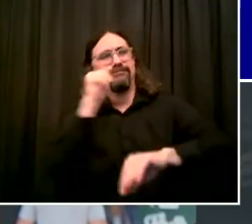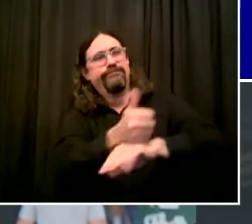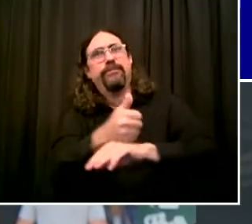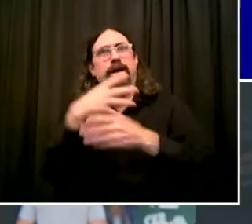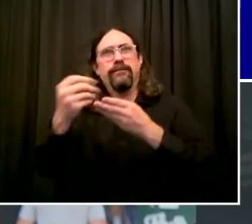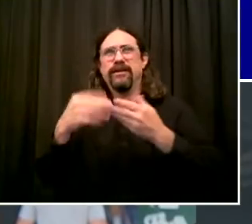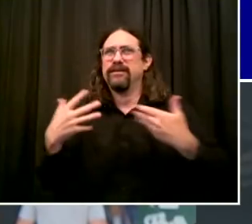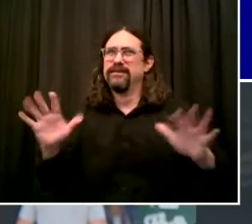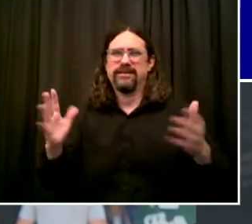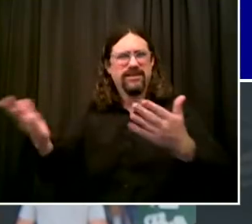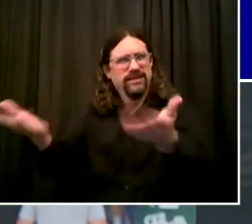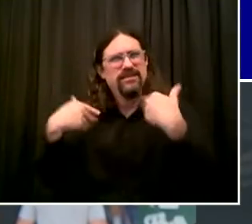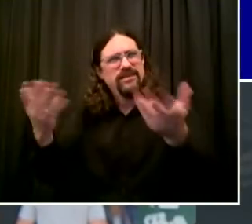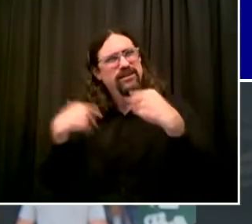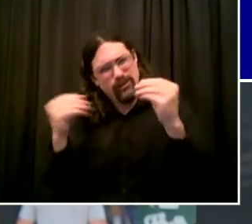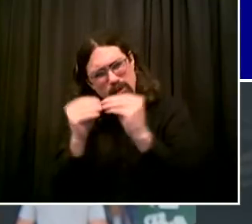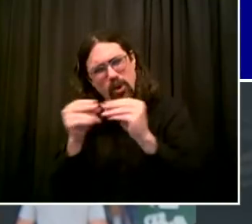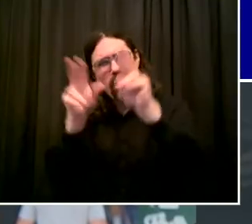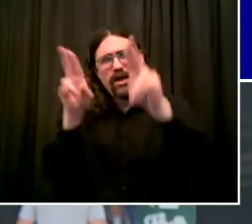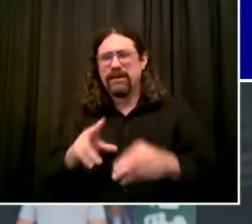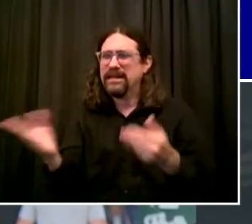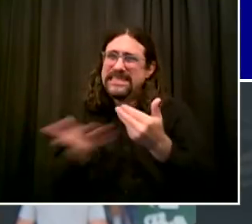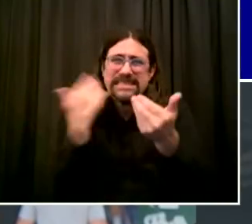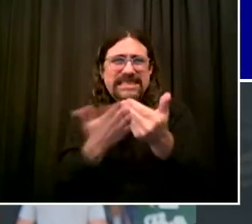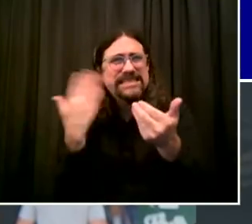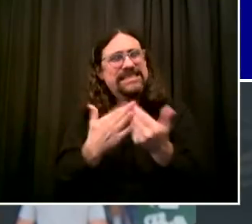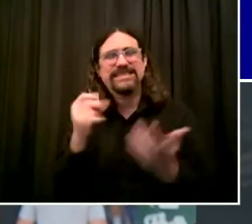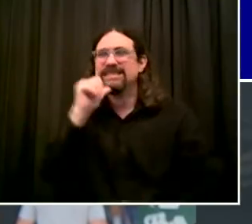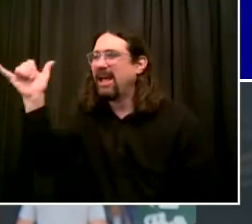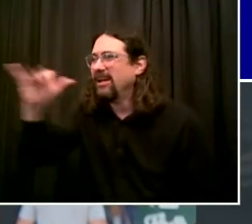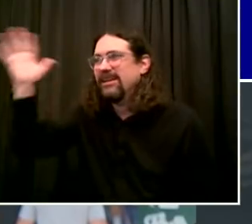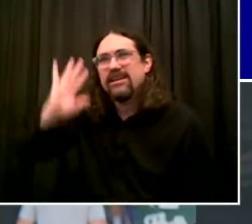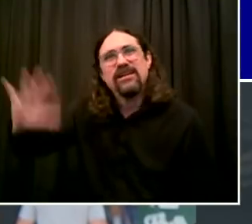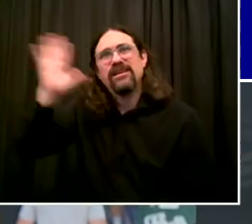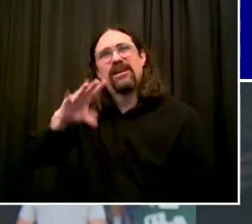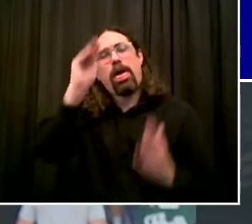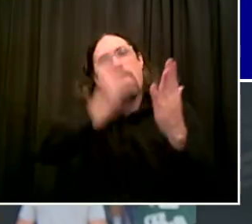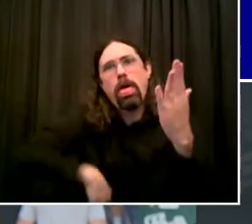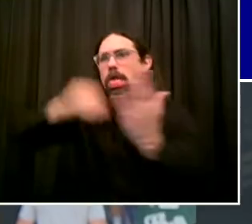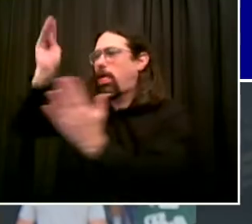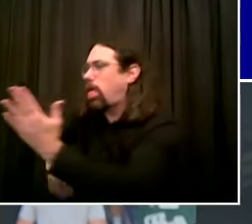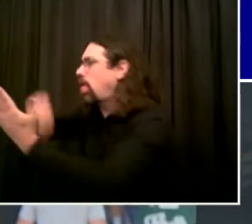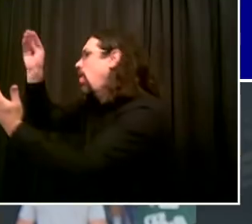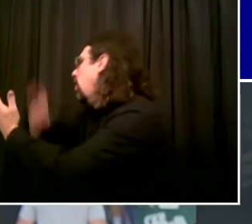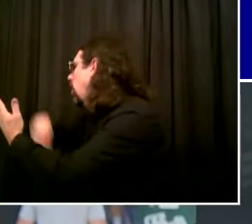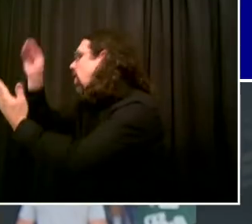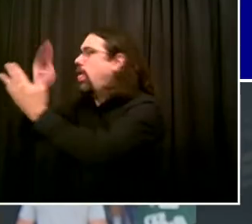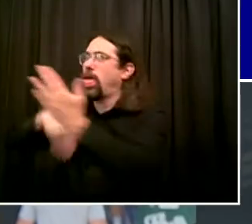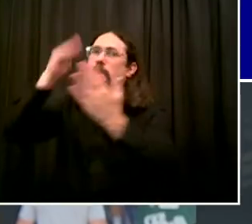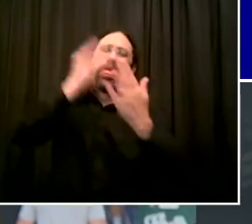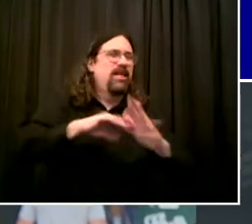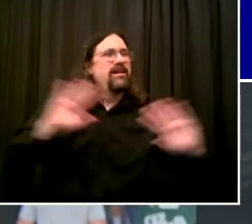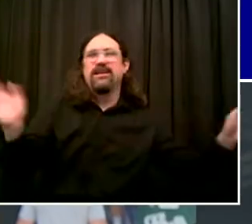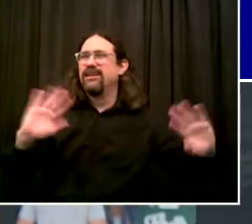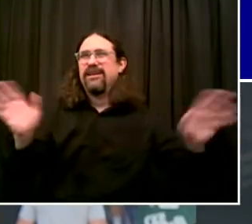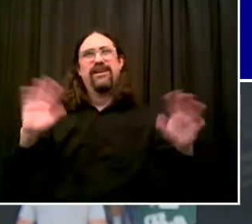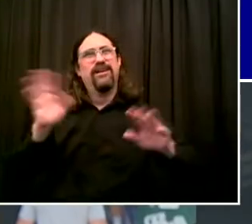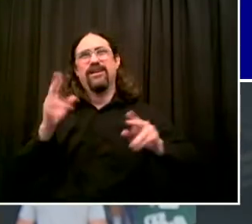QUALIFIES BUT HAS NOT YET APPLIED AND HELP THEM APLPY NDA WE WILL WORK WITH THE HOSPITALITY ALLIANCE AND THE